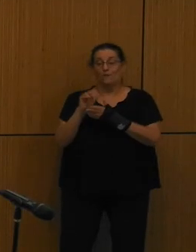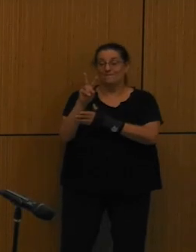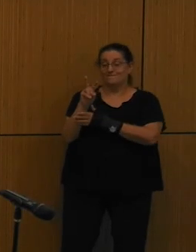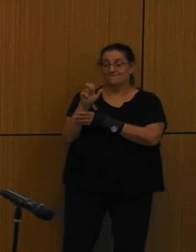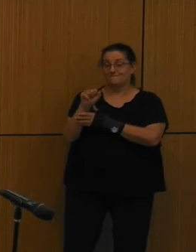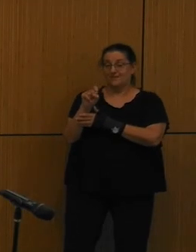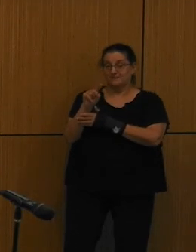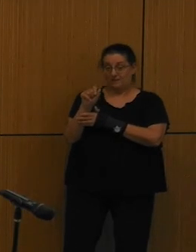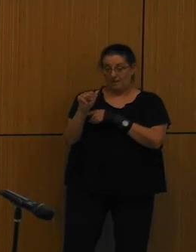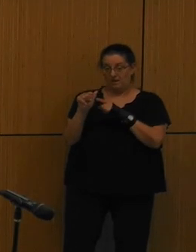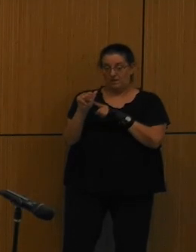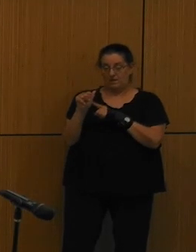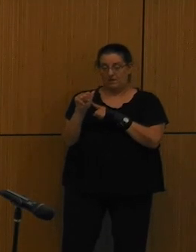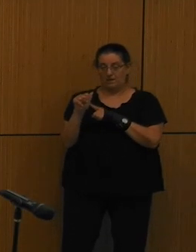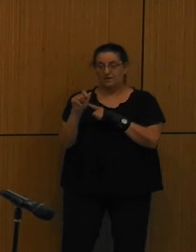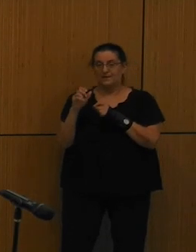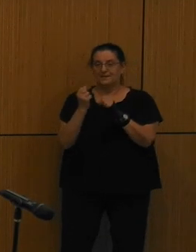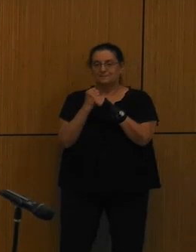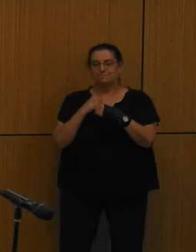is partly made up of basalts.